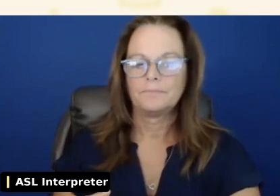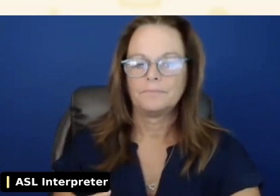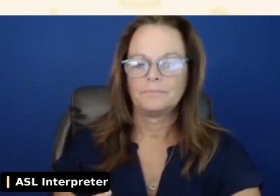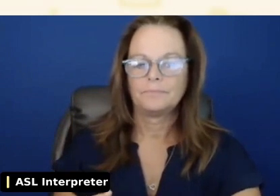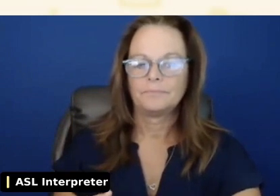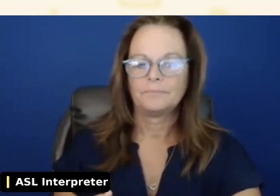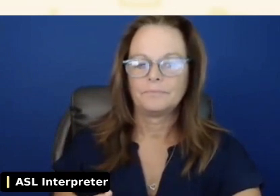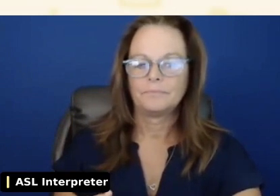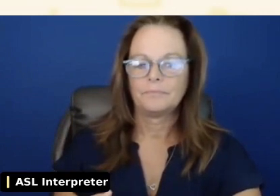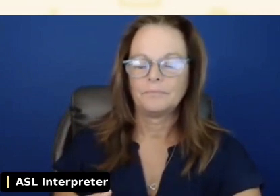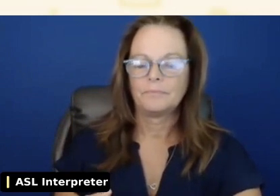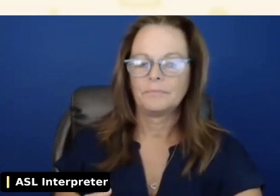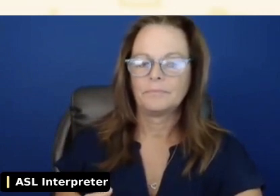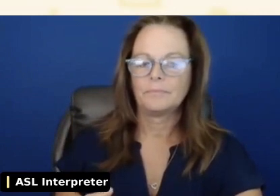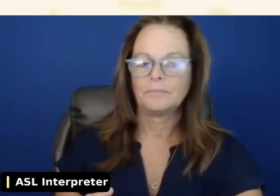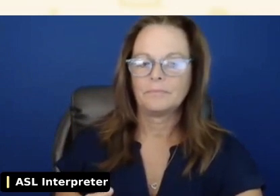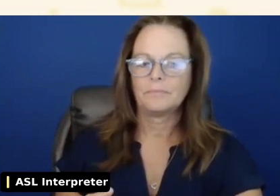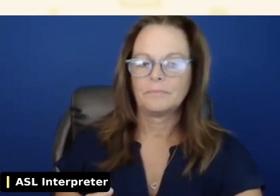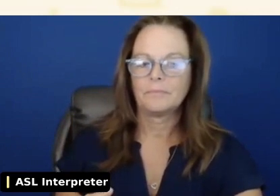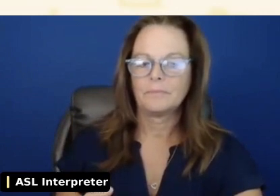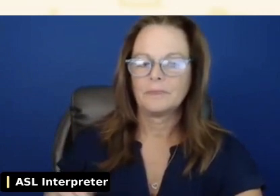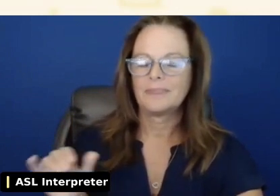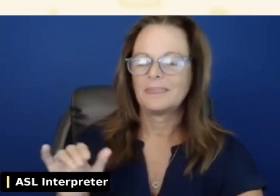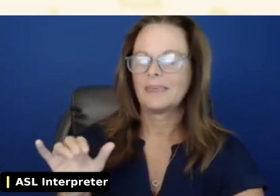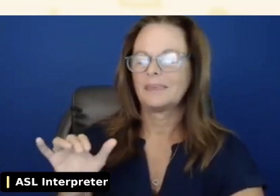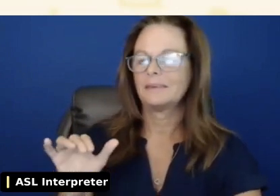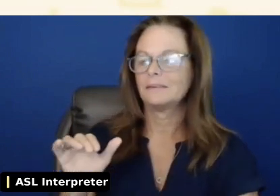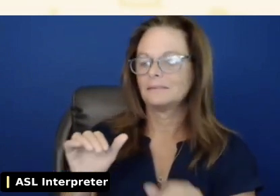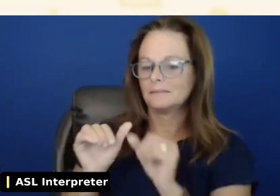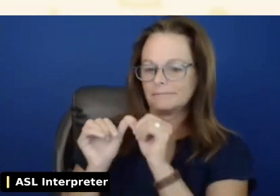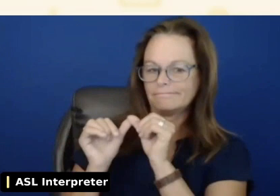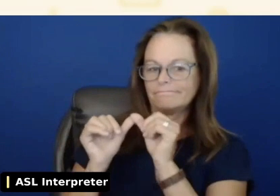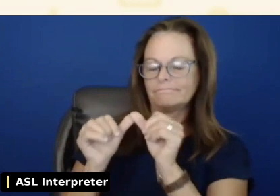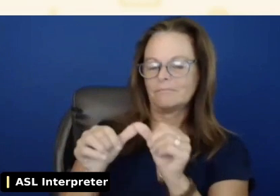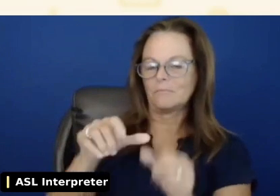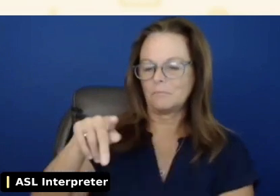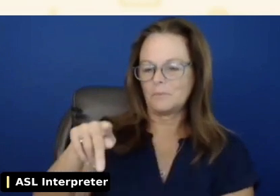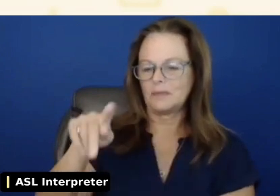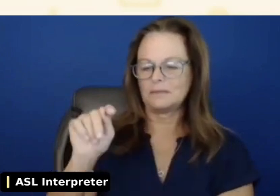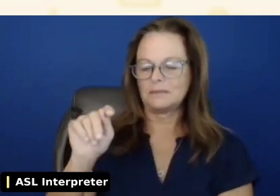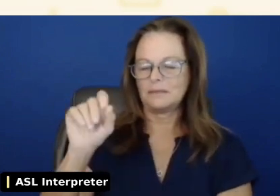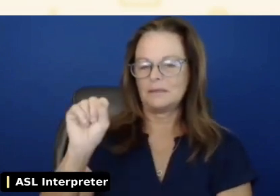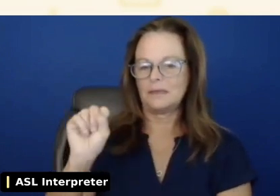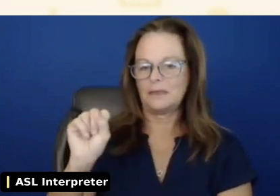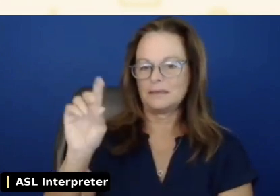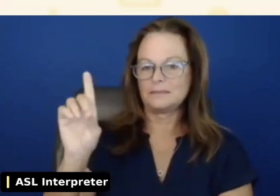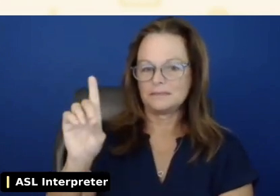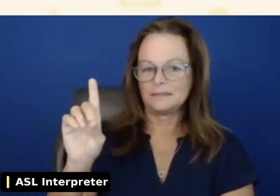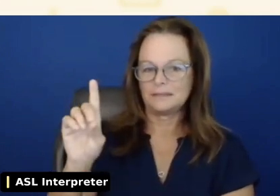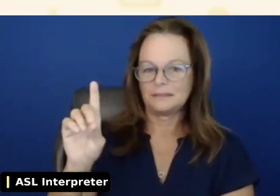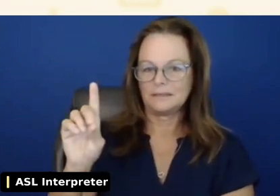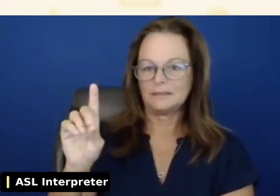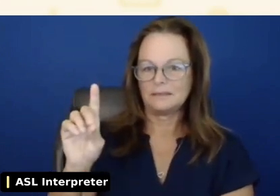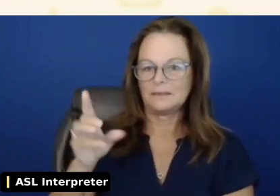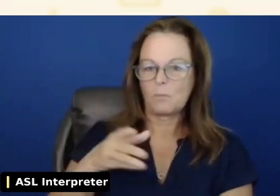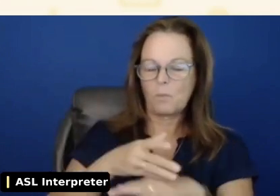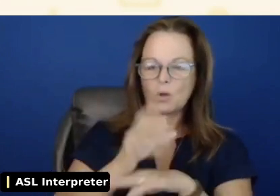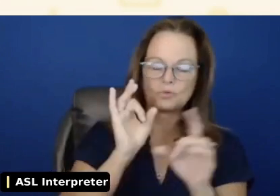For instance, someone who has faced several traumatic events.